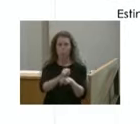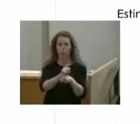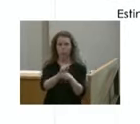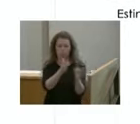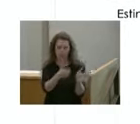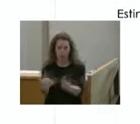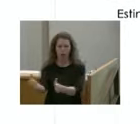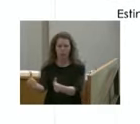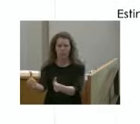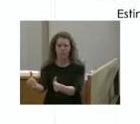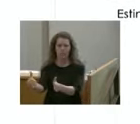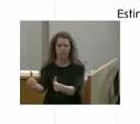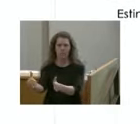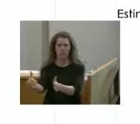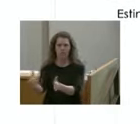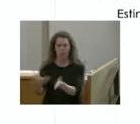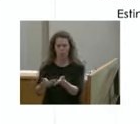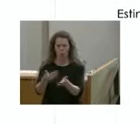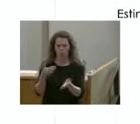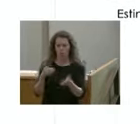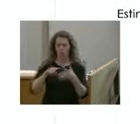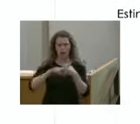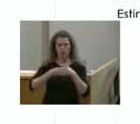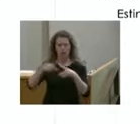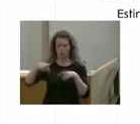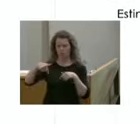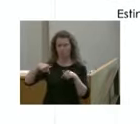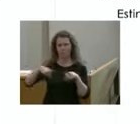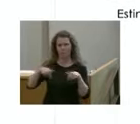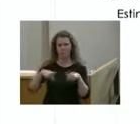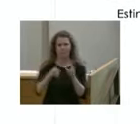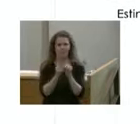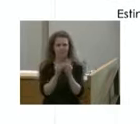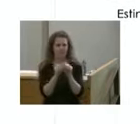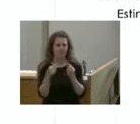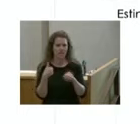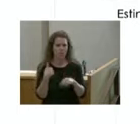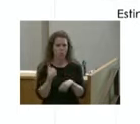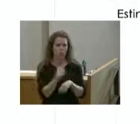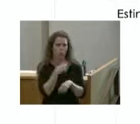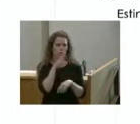New Zealand. They're adopting, essentially, a pure containment strategy. We don't